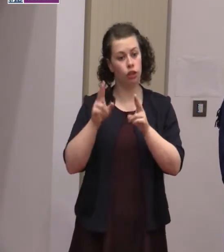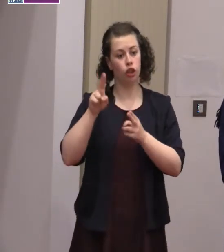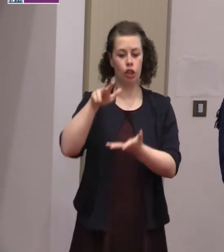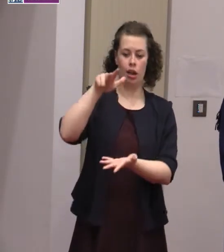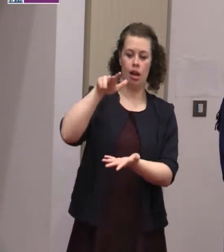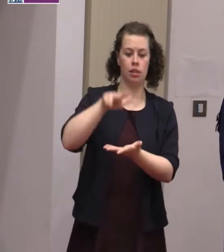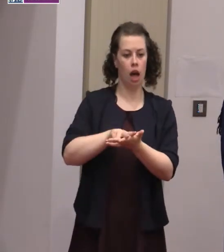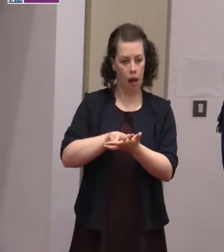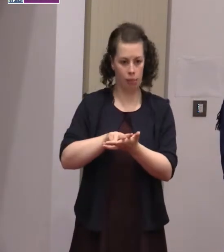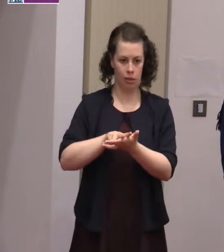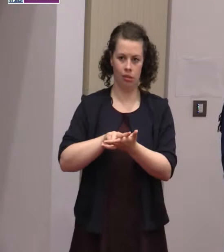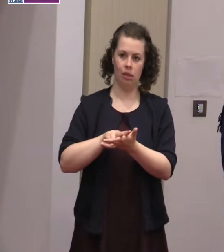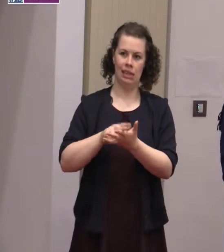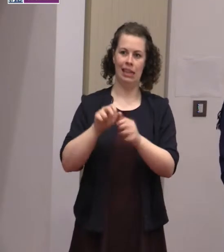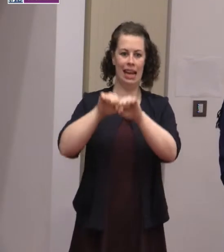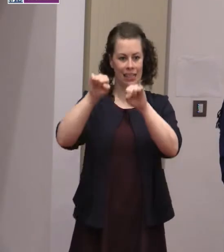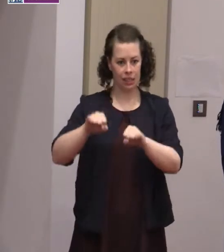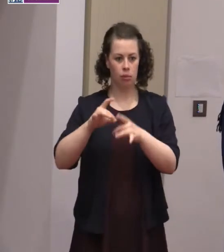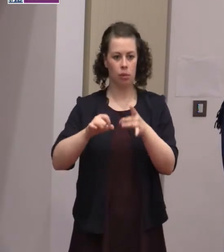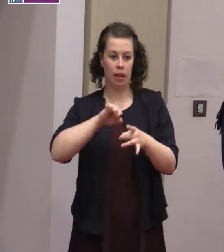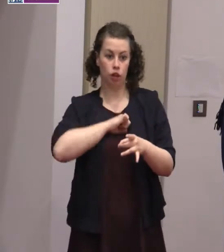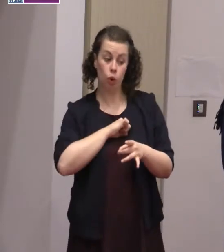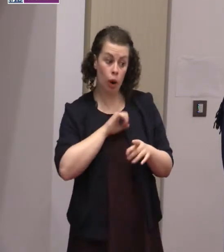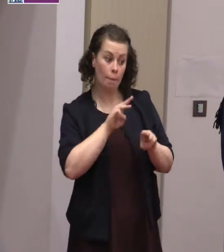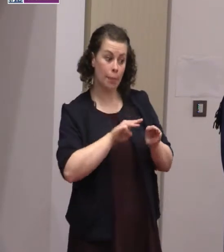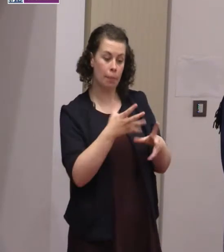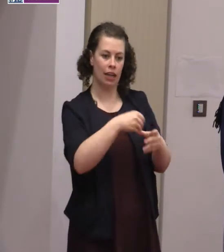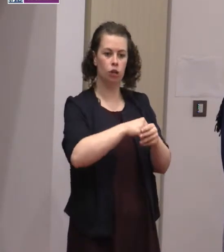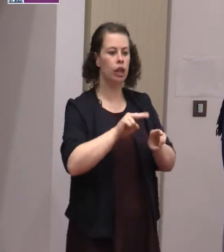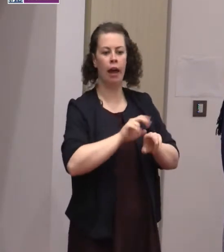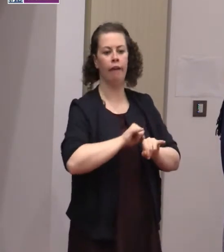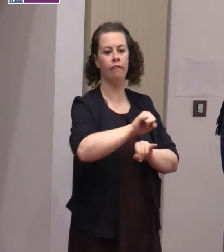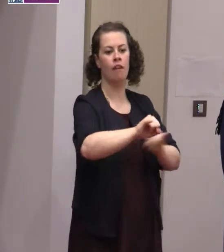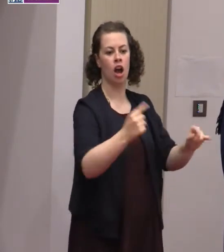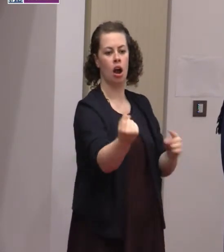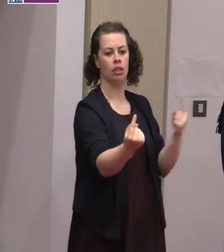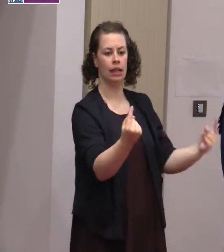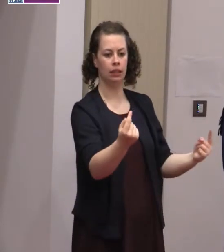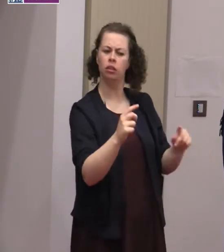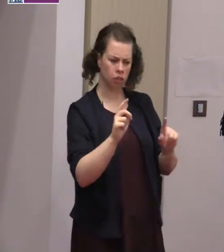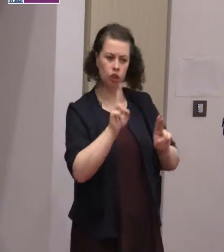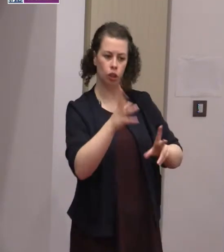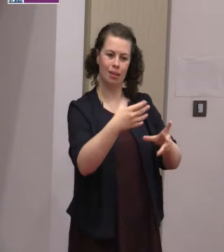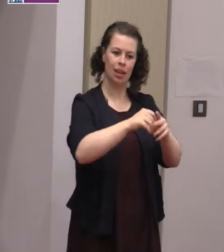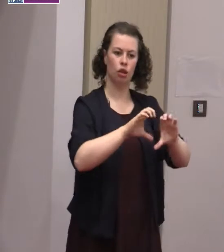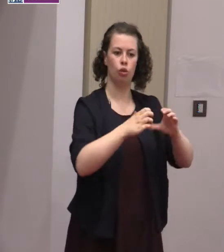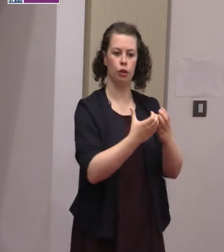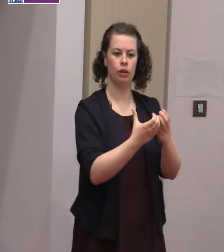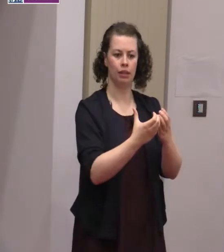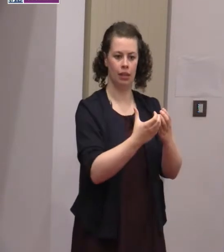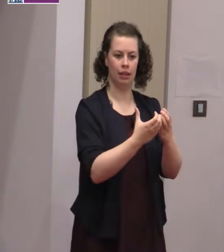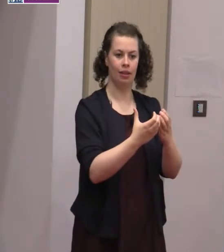to present segregation or isolation disabilities from communities.